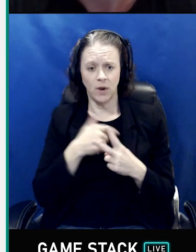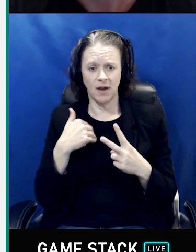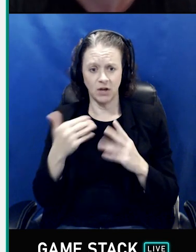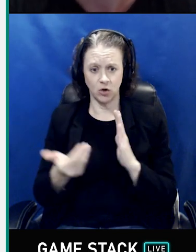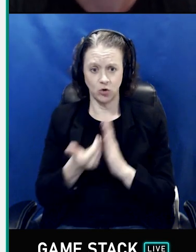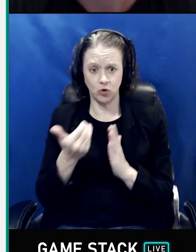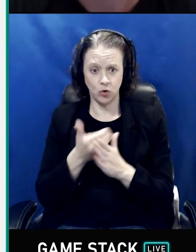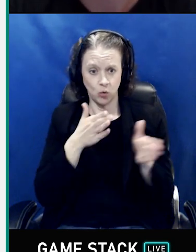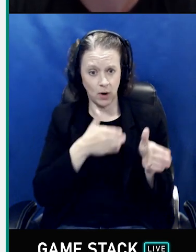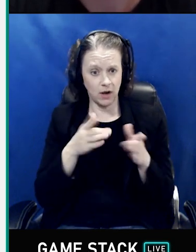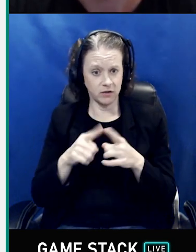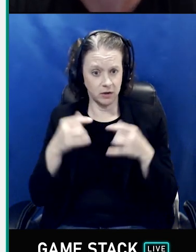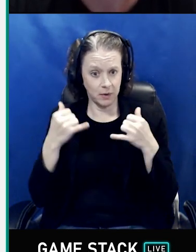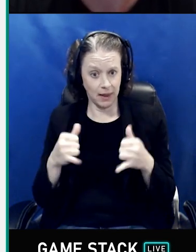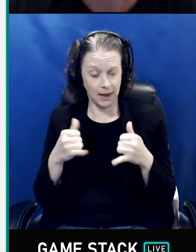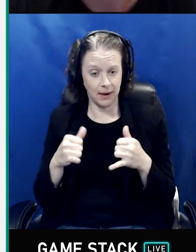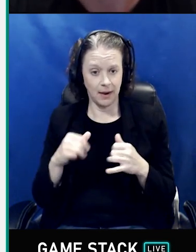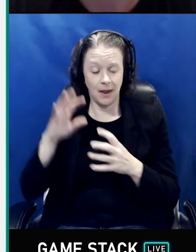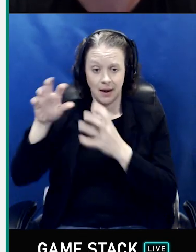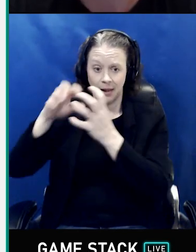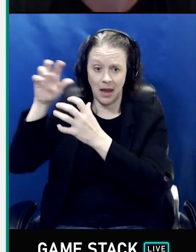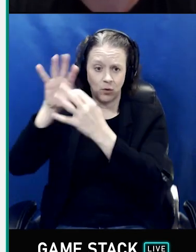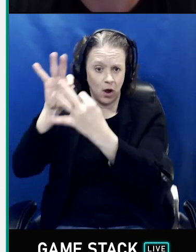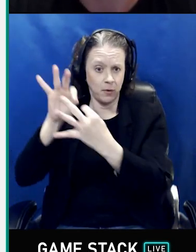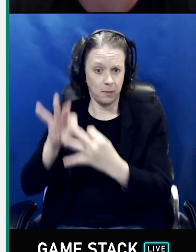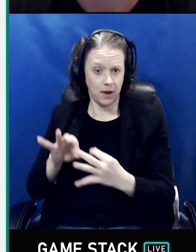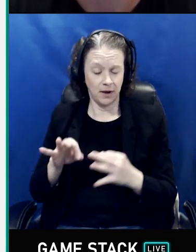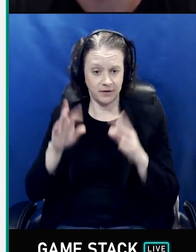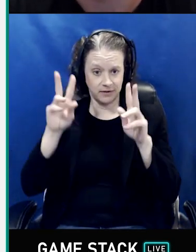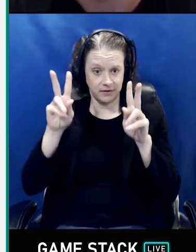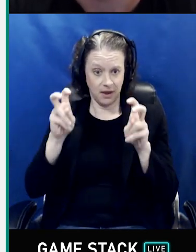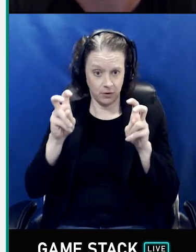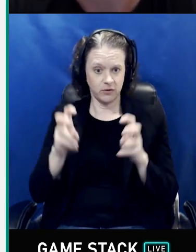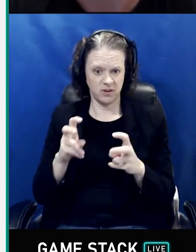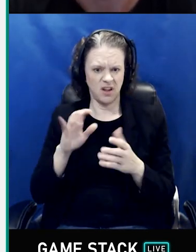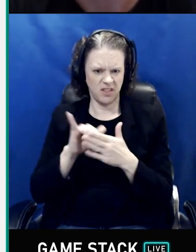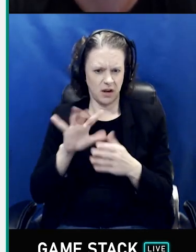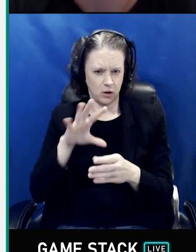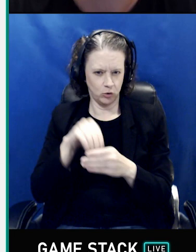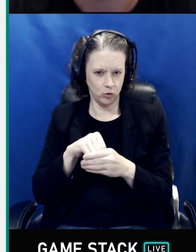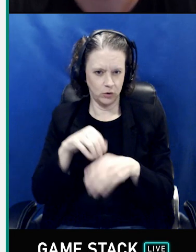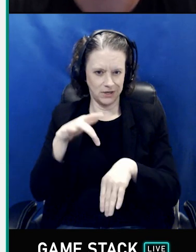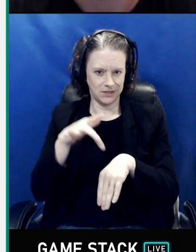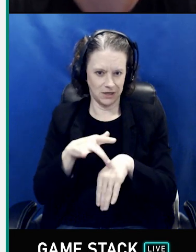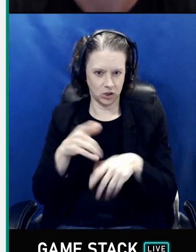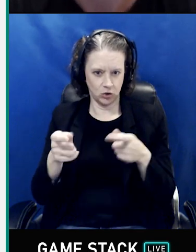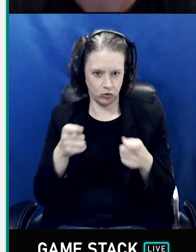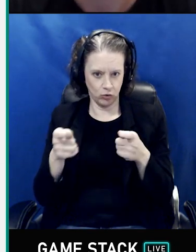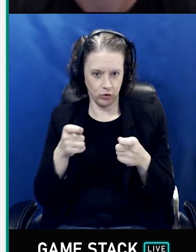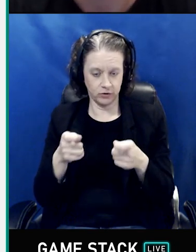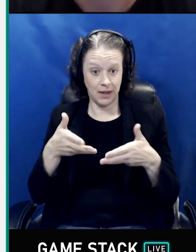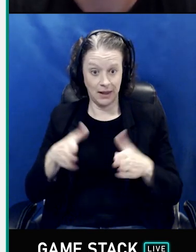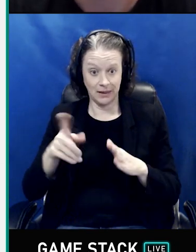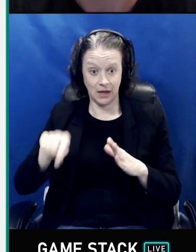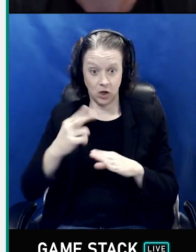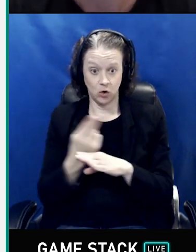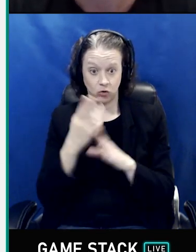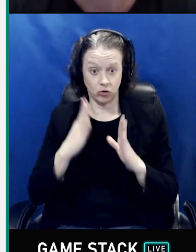Cloud-optimized titles, specifically those with touch controls, are letting users play titles in a situation where they